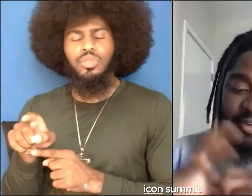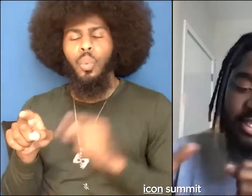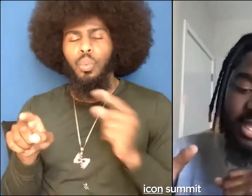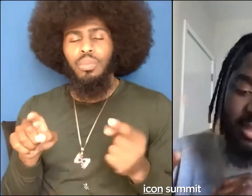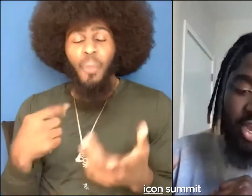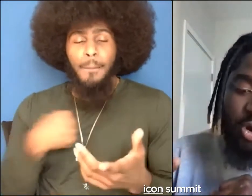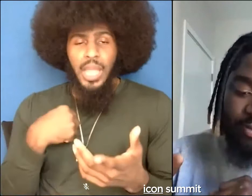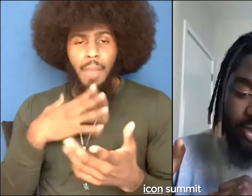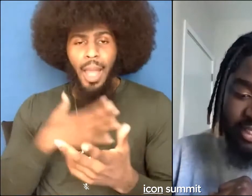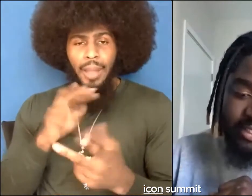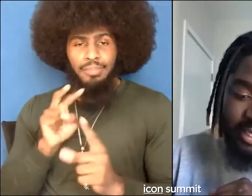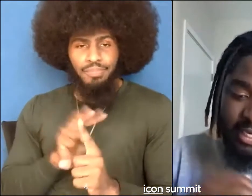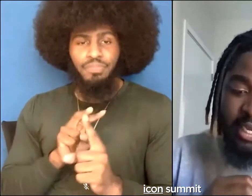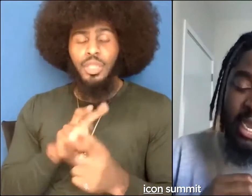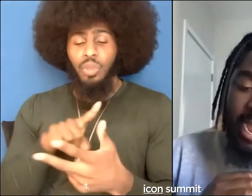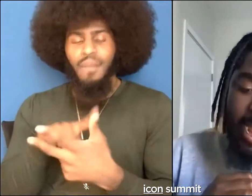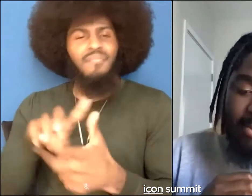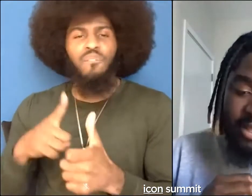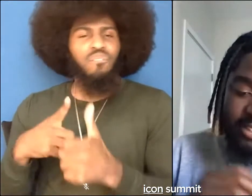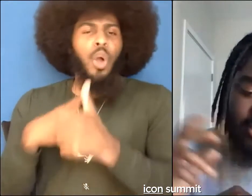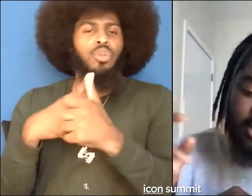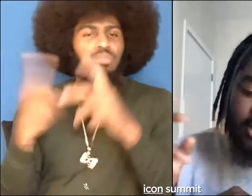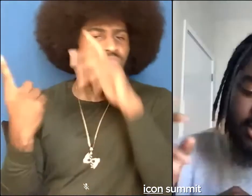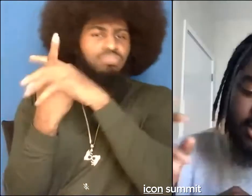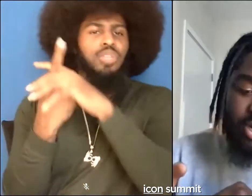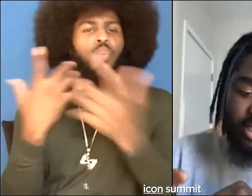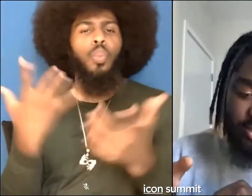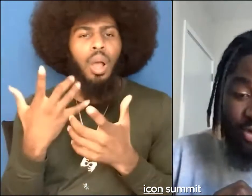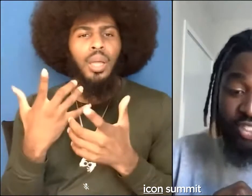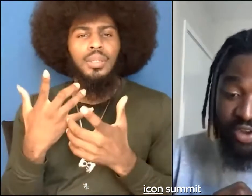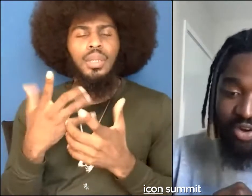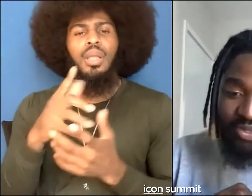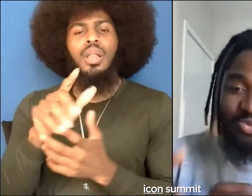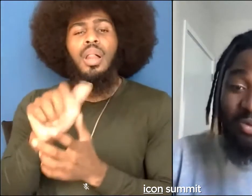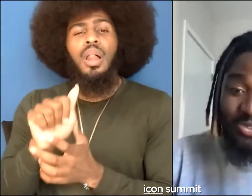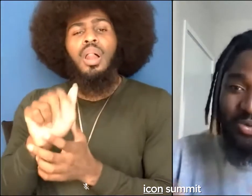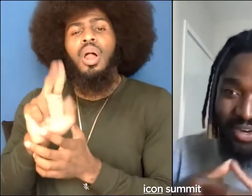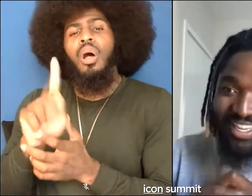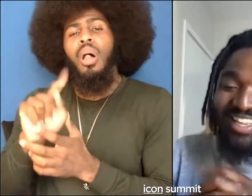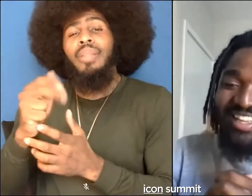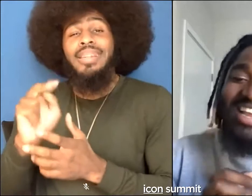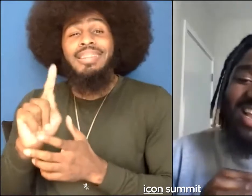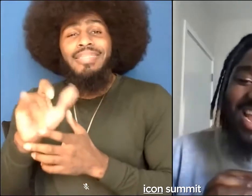The first thing that I think of is authenticity. The second thing I want to share on it is, of course, freedom, which is why we do the work.